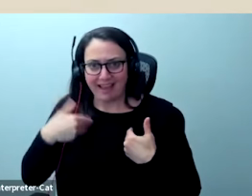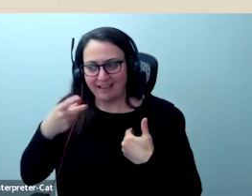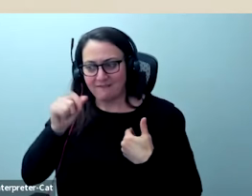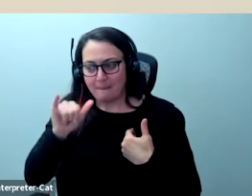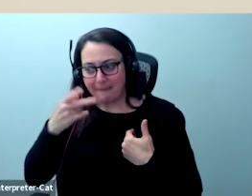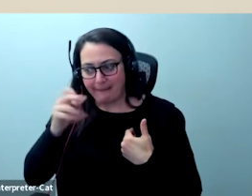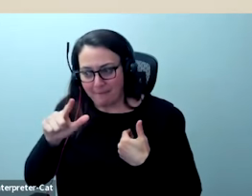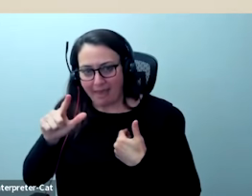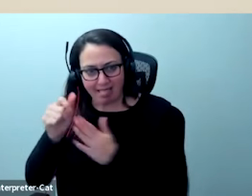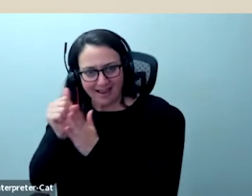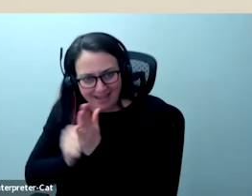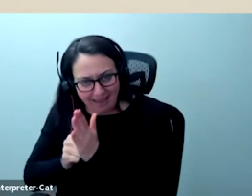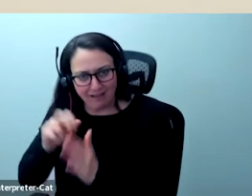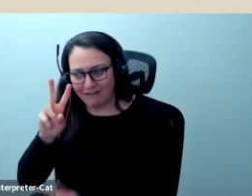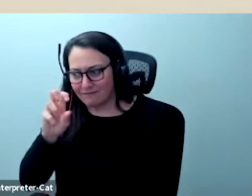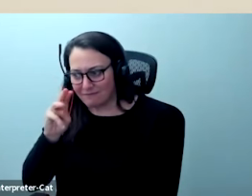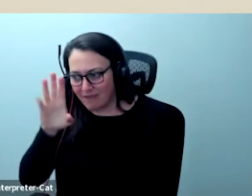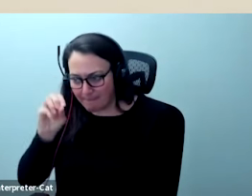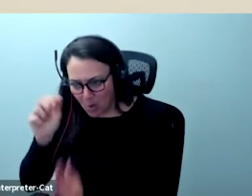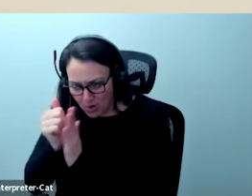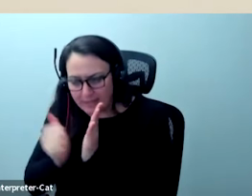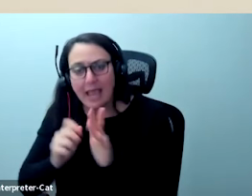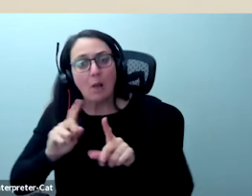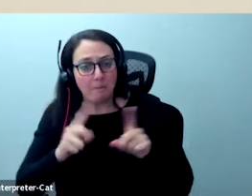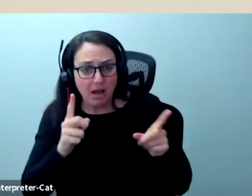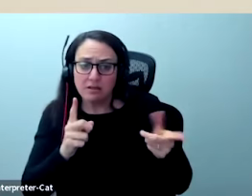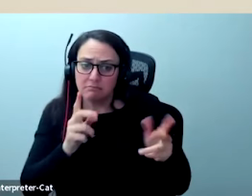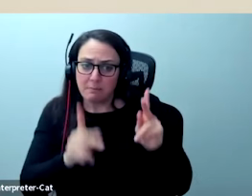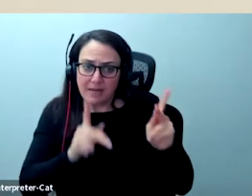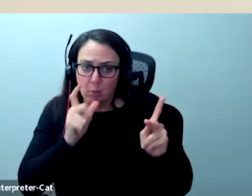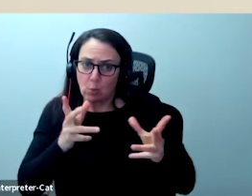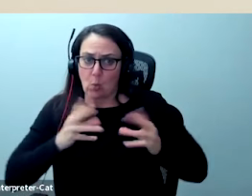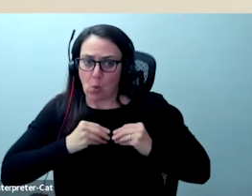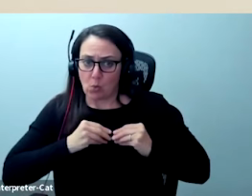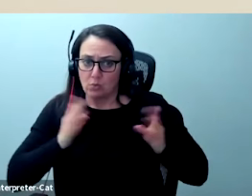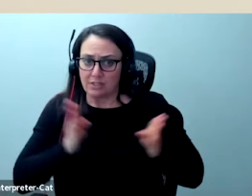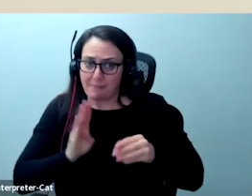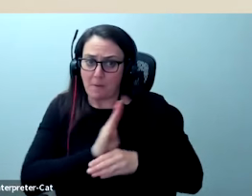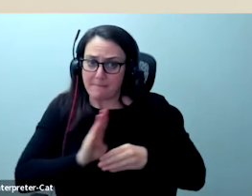but also small businesses. And that's super central to the work that we do. And I would say that in terms